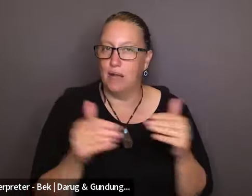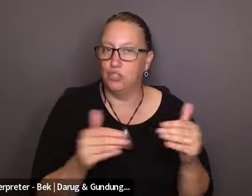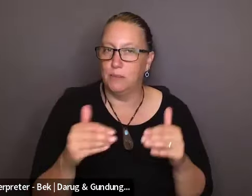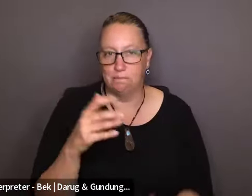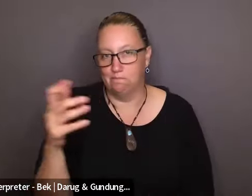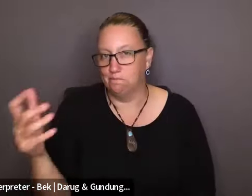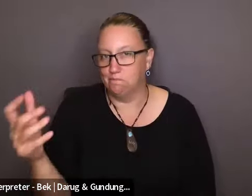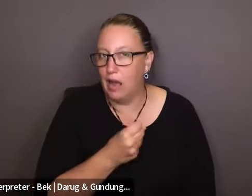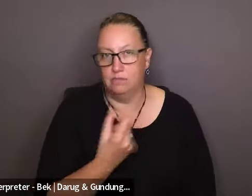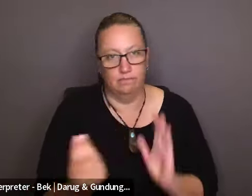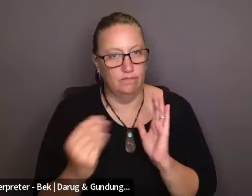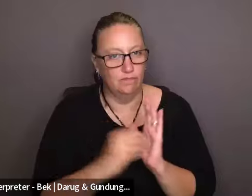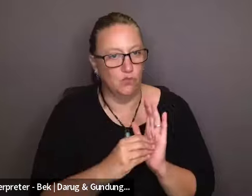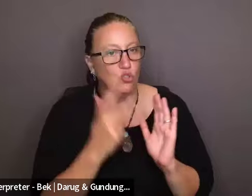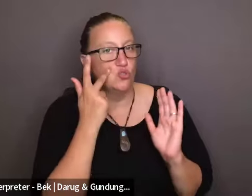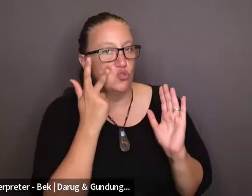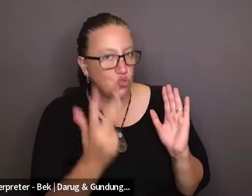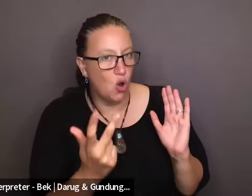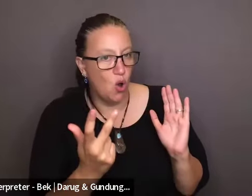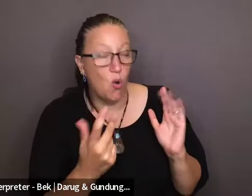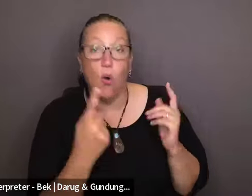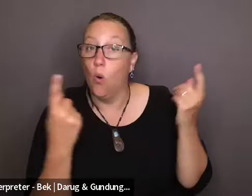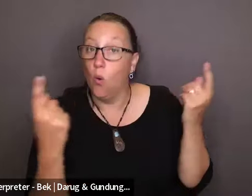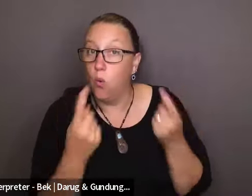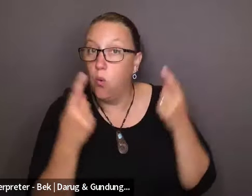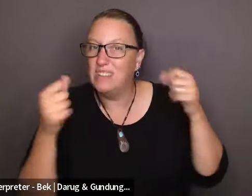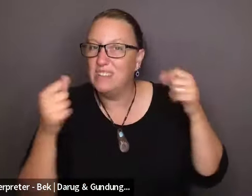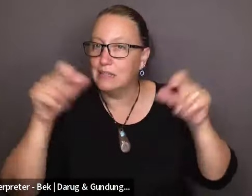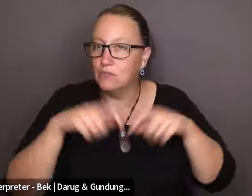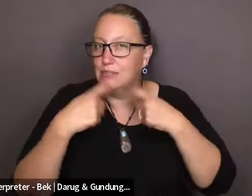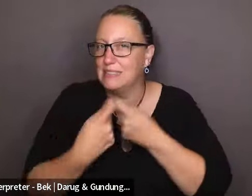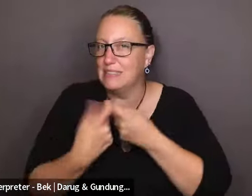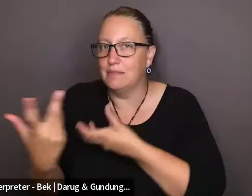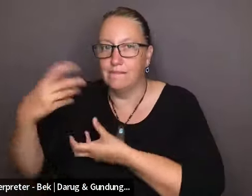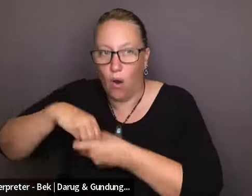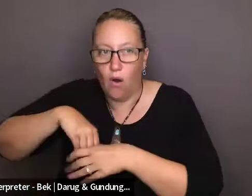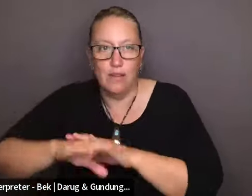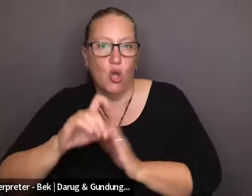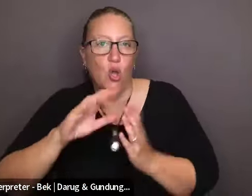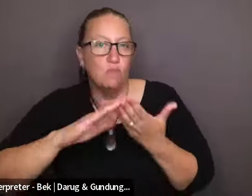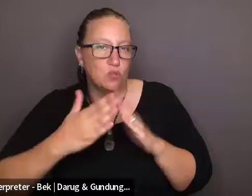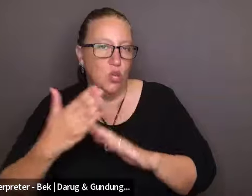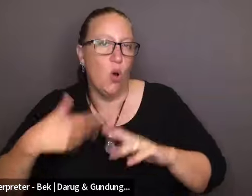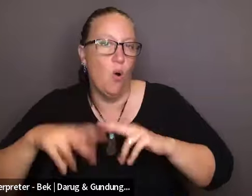accommodation, accessible outputs, Auslan, captioning, easy read, et cetera. And your budget is also expected